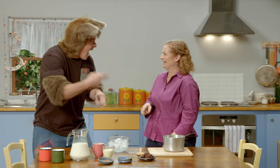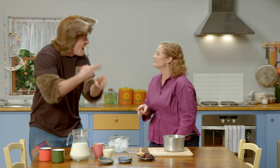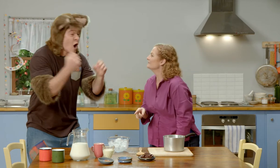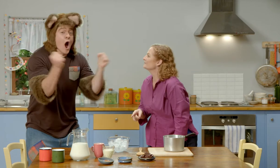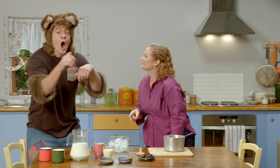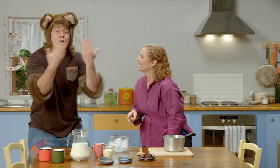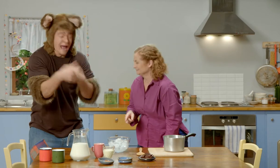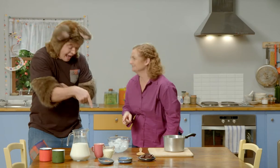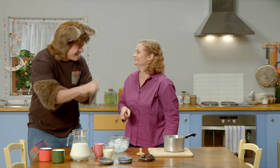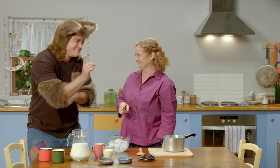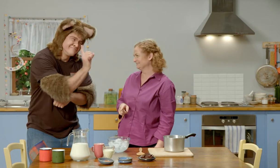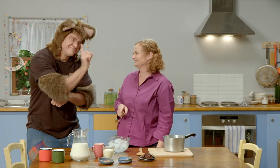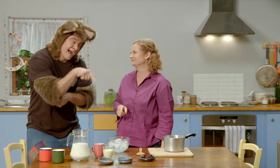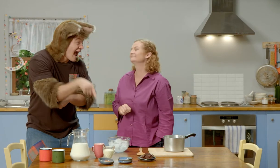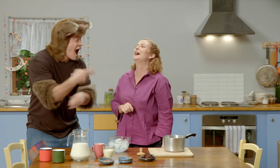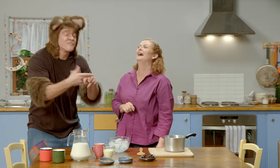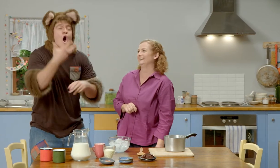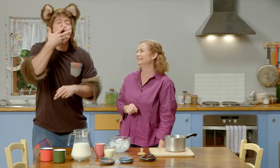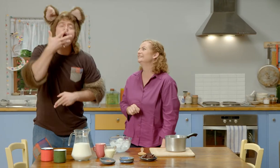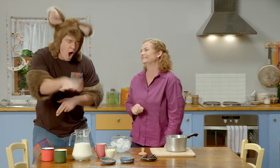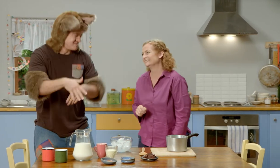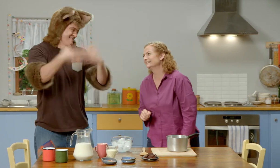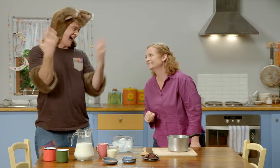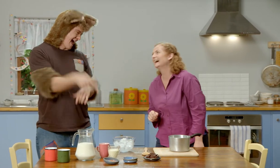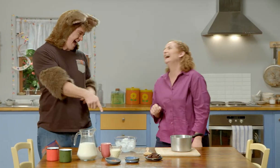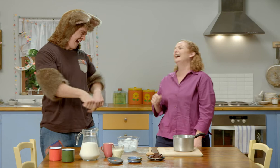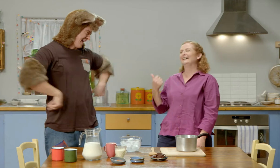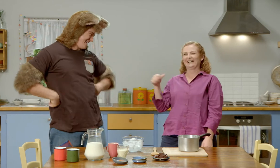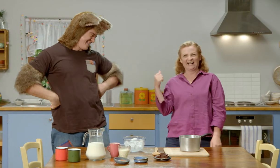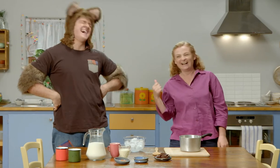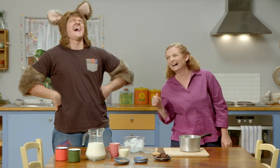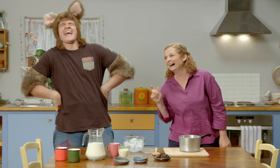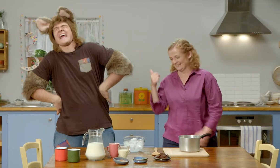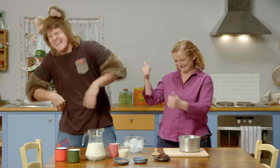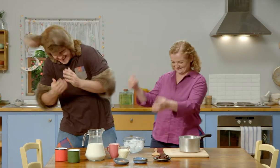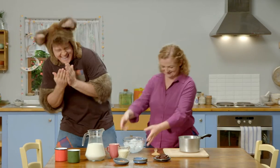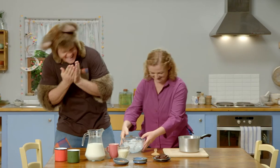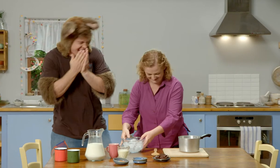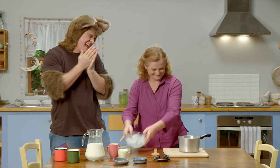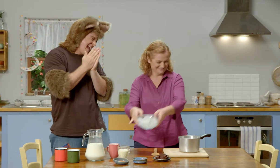Oh Sally, This is for a hot day not a cold day. He he he !